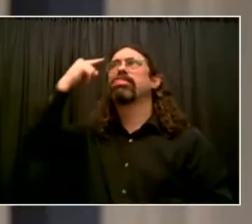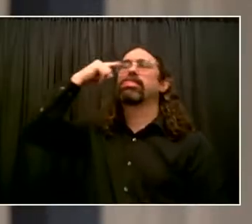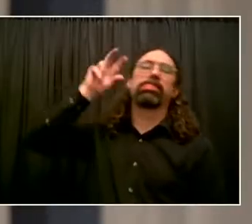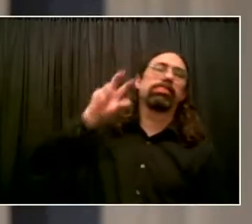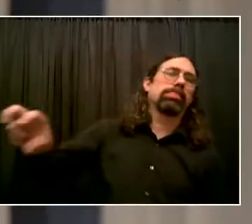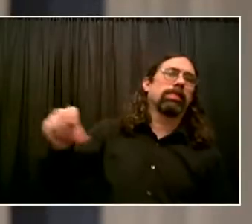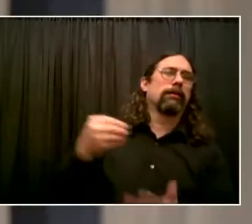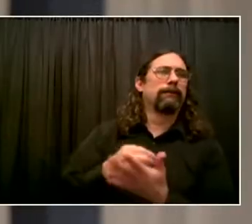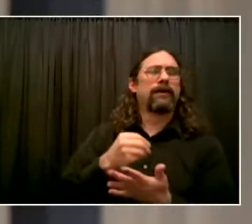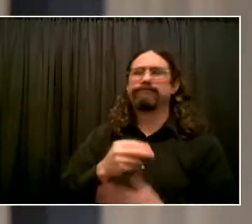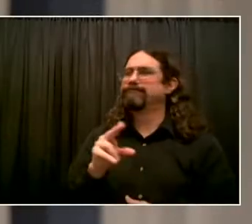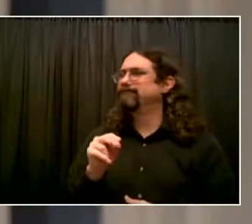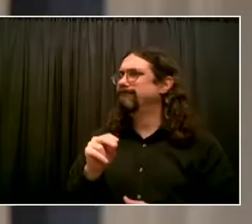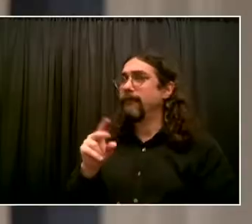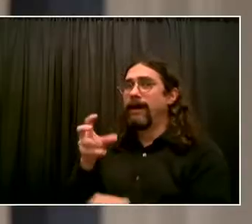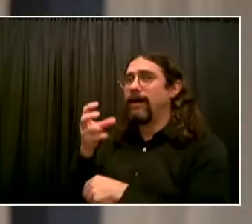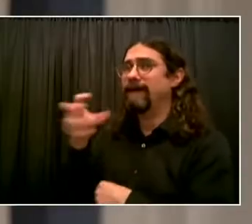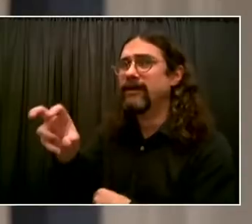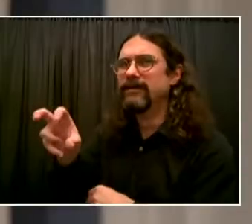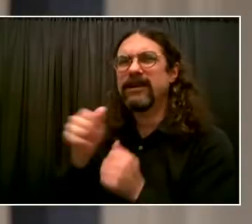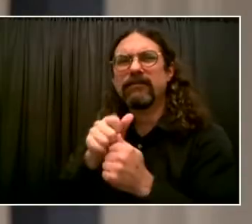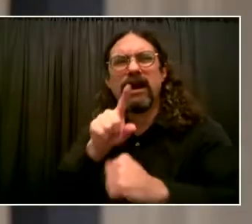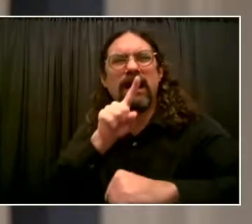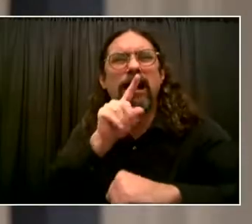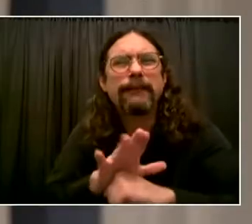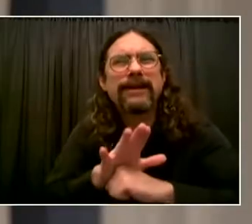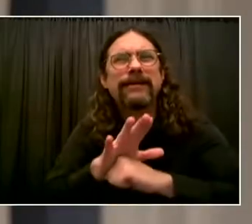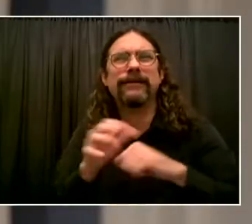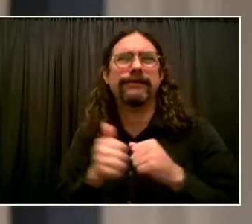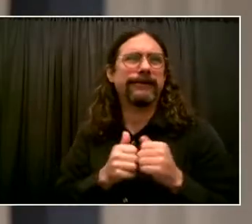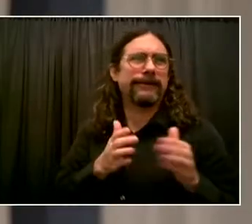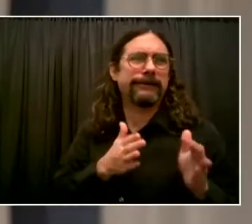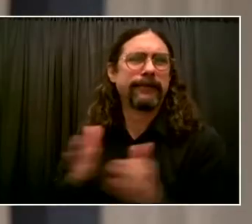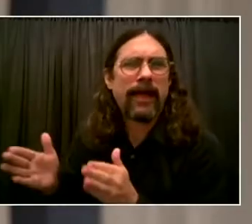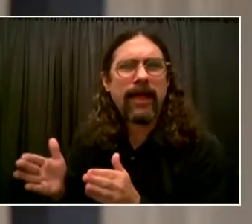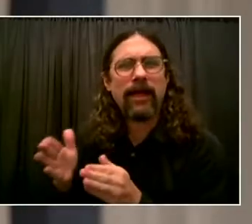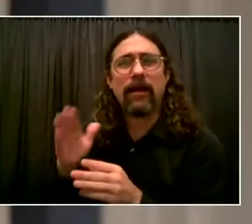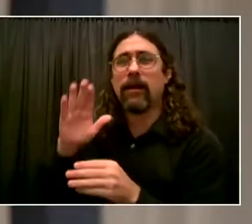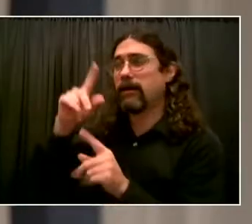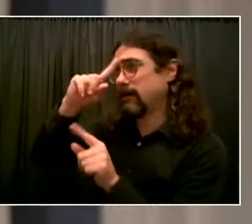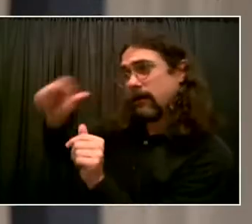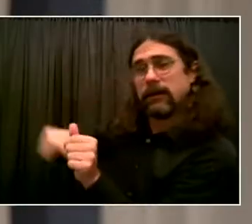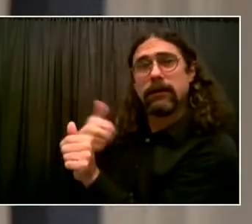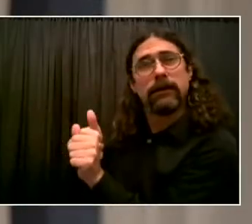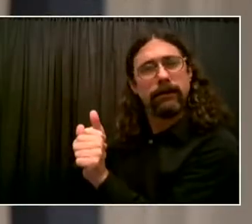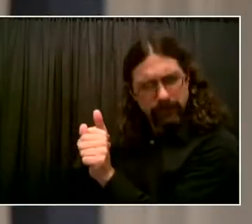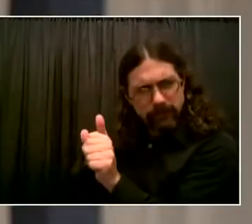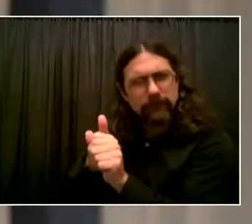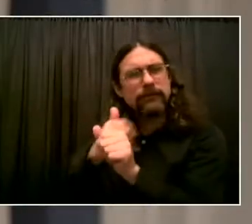CITY FAIRER D AN TO INSURING OPPORTUNITIES TO SHARE, WE CAN MAKE THE WORLD A LITTLE MORE JUST.